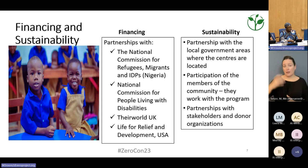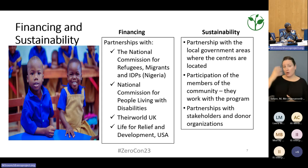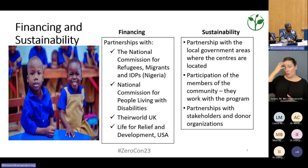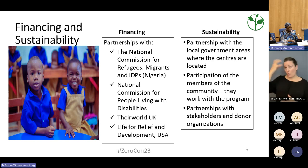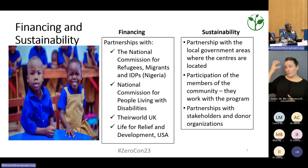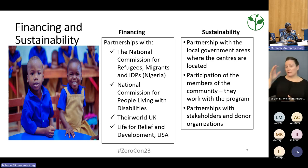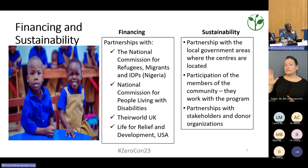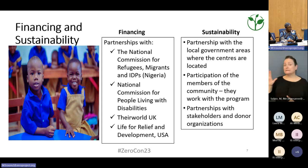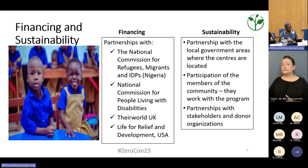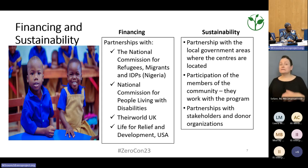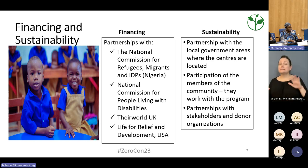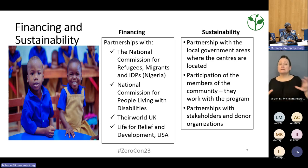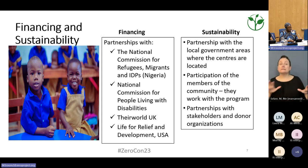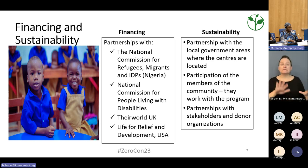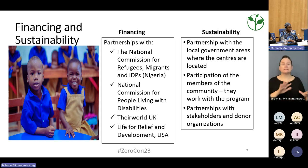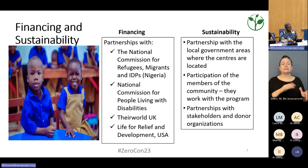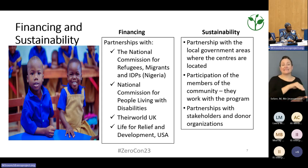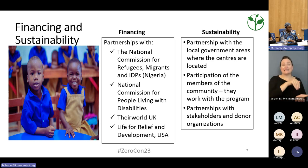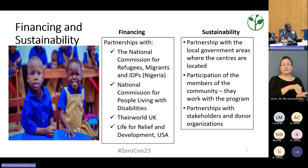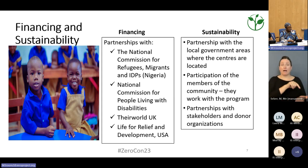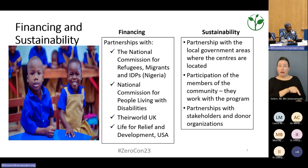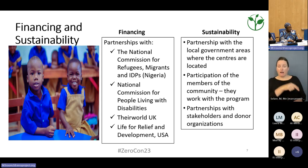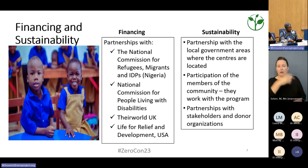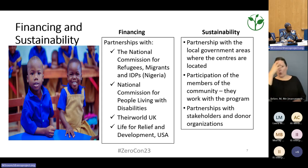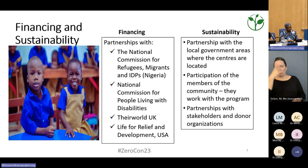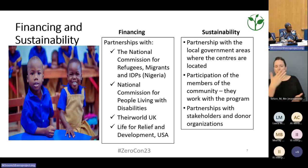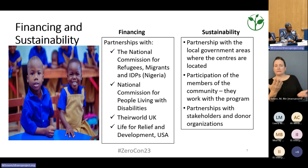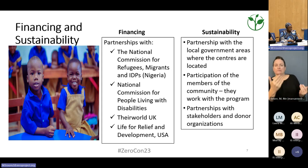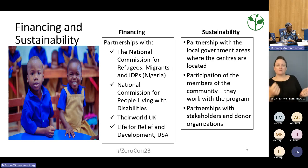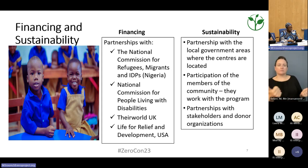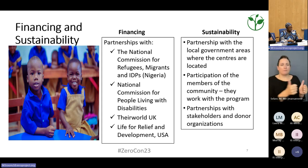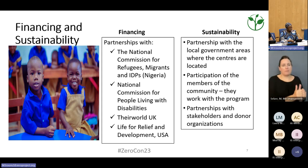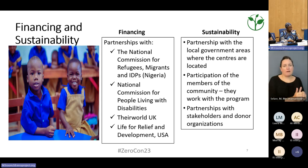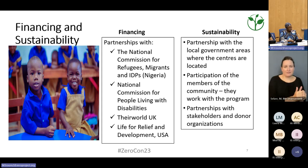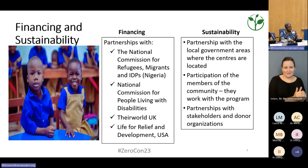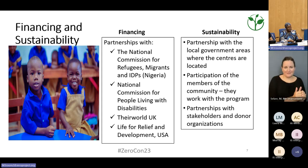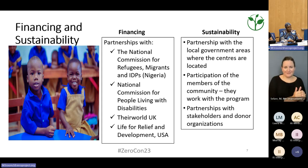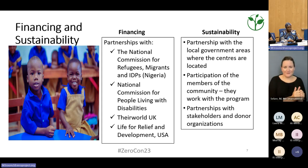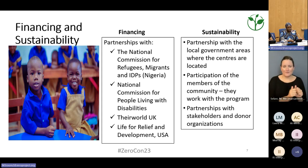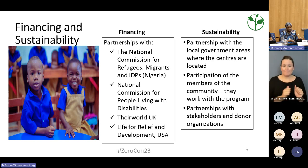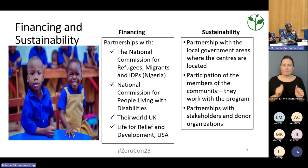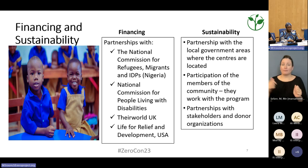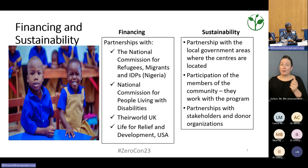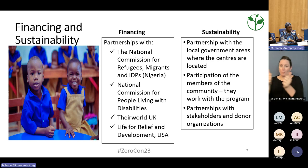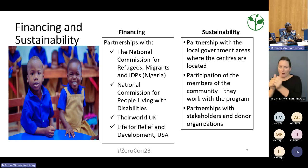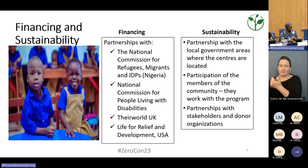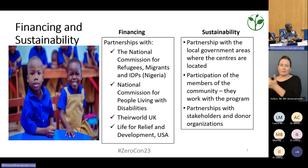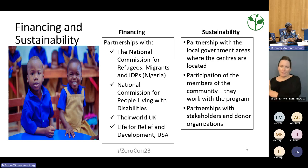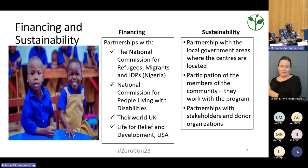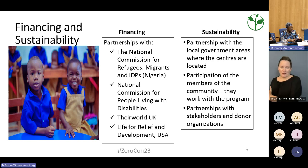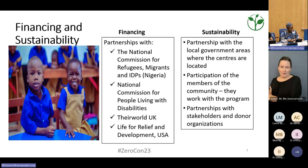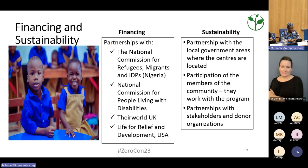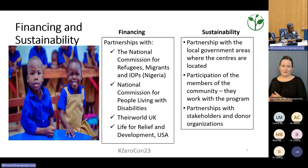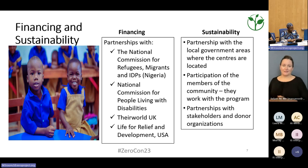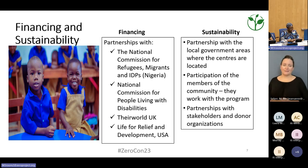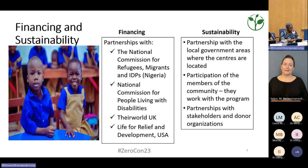centres are located, and extend partnerships to interested stakeholders, donor organisations,